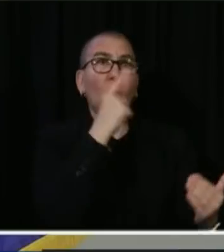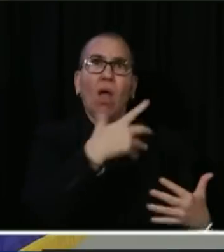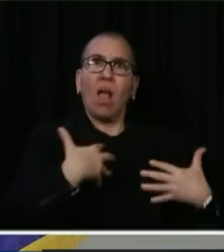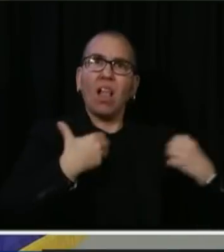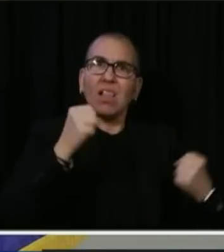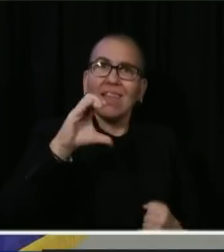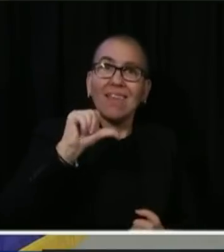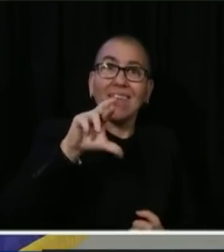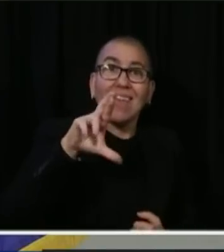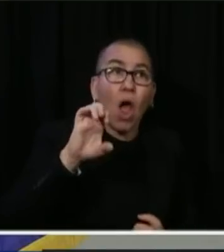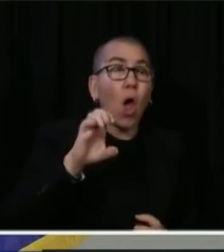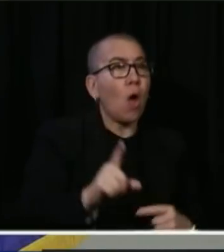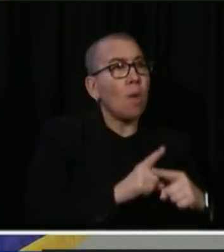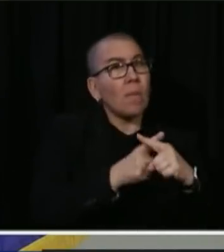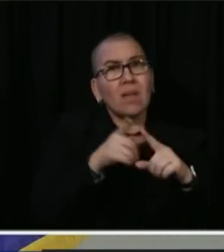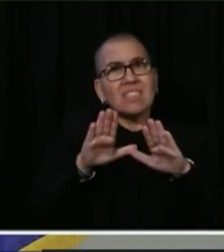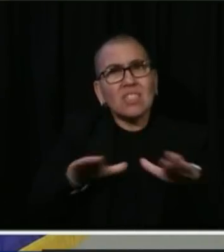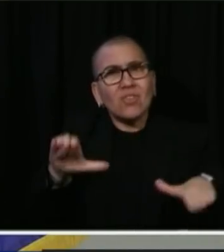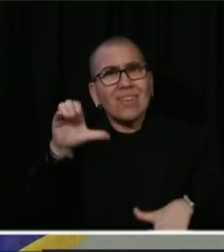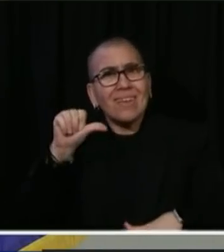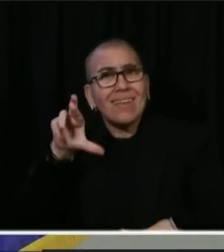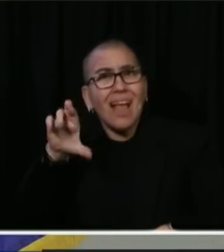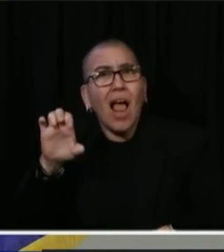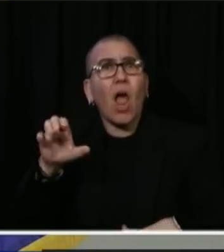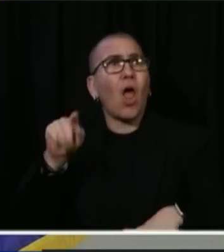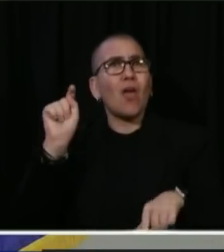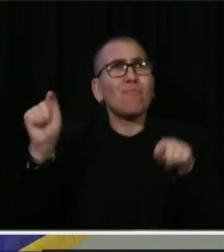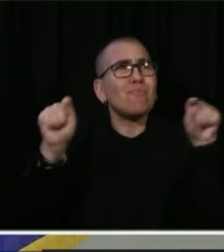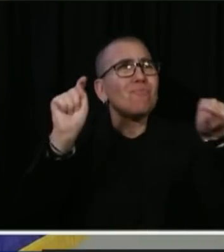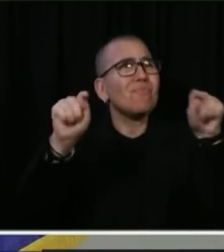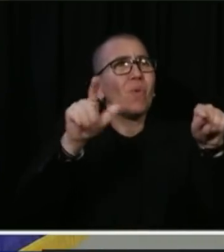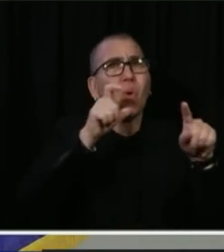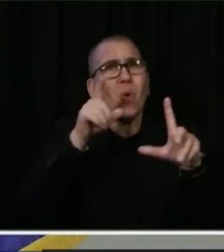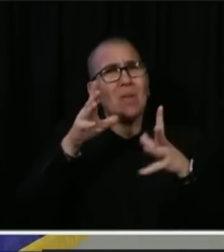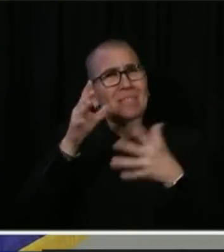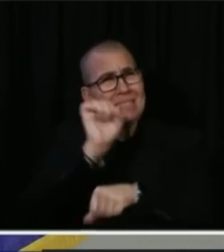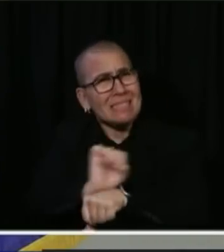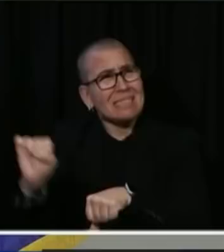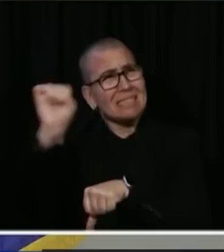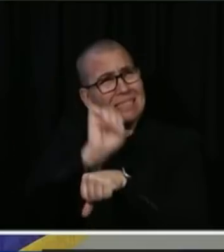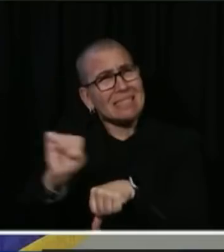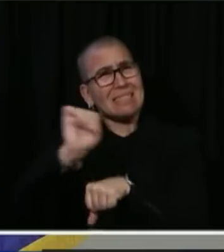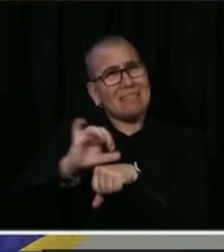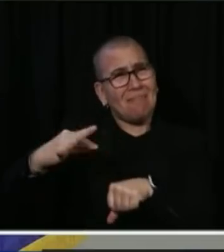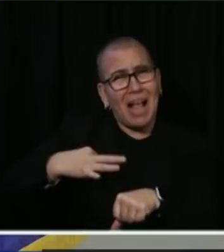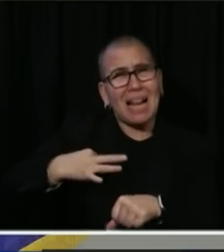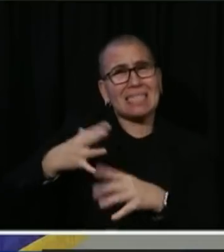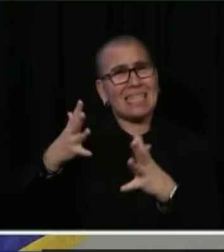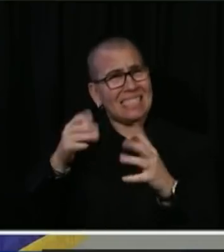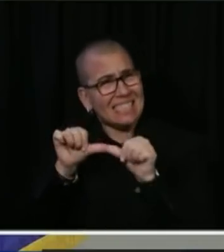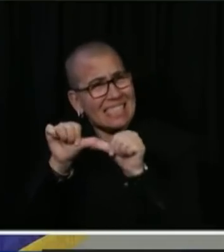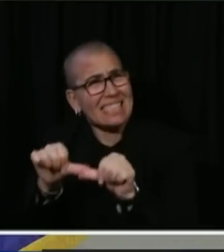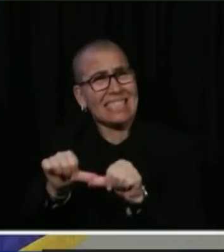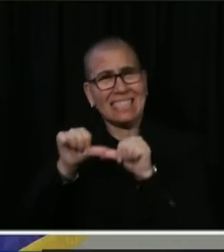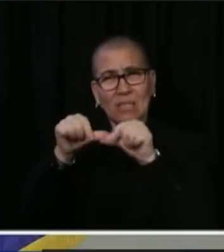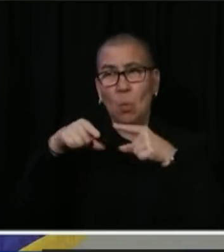GOVERNMENT AND THE PRIVATE SECTOR PARTNERS AND I WANT TO THANK YOU. WE THANK THE FRONTLINE HEALTH WORKERS WHO